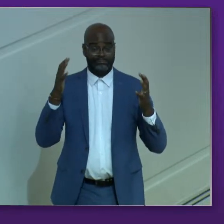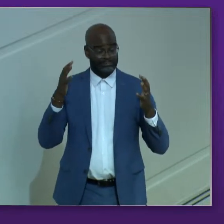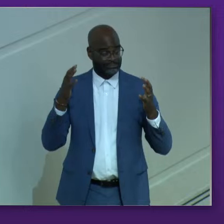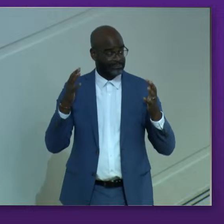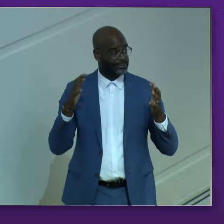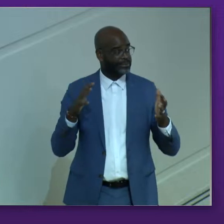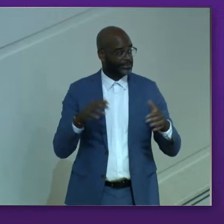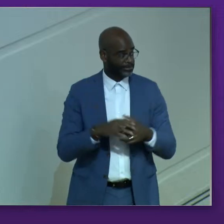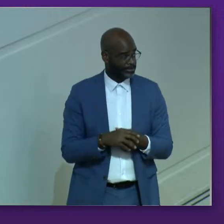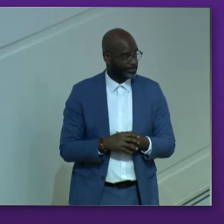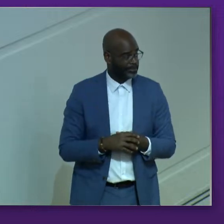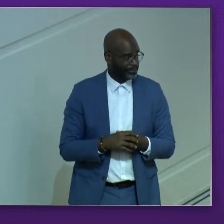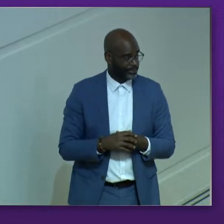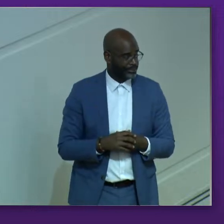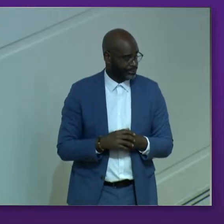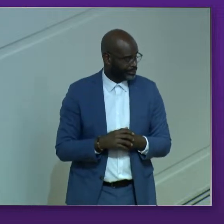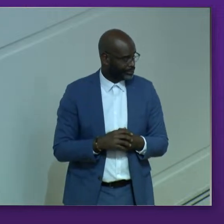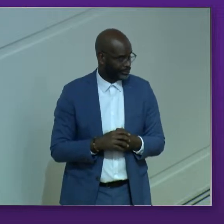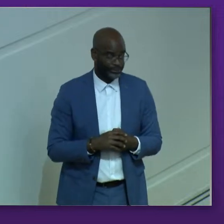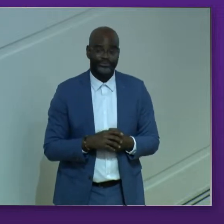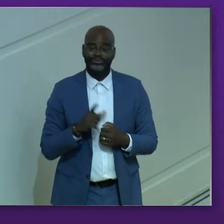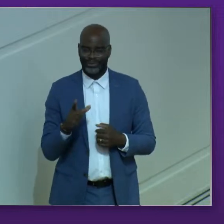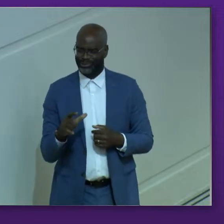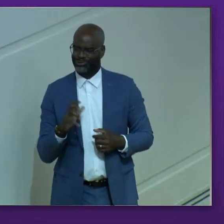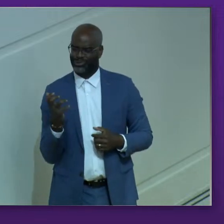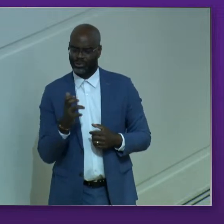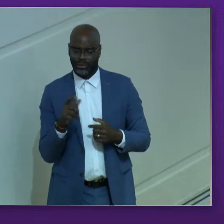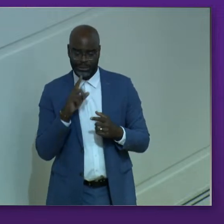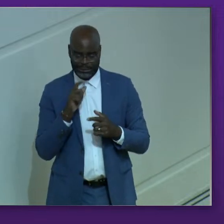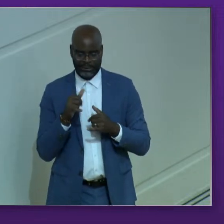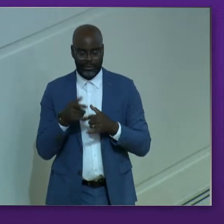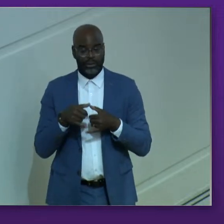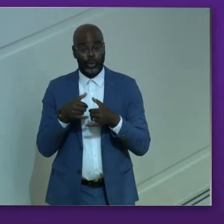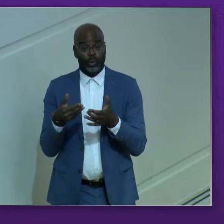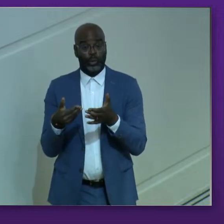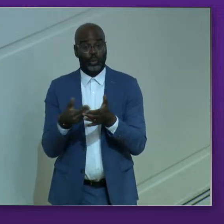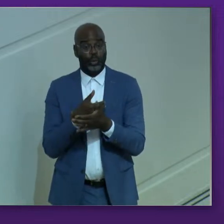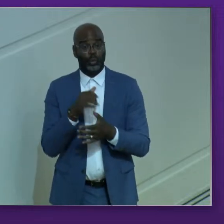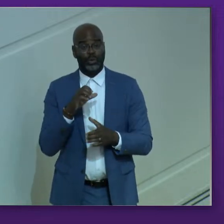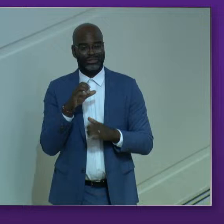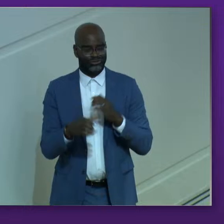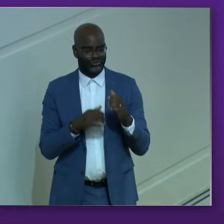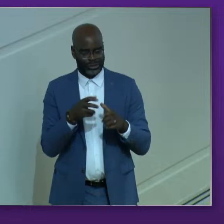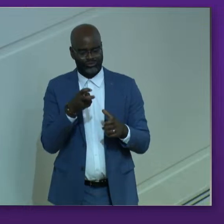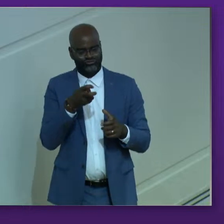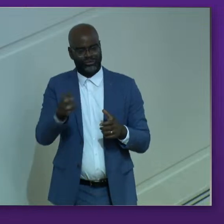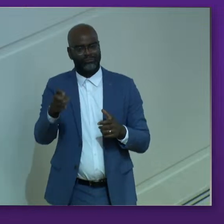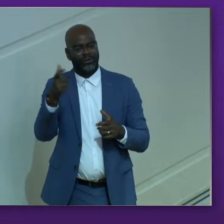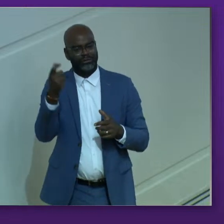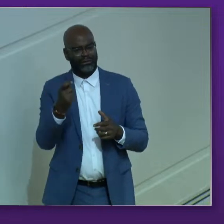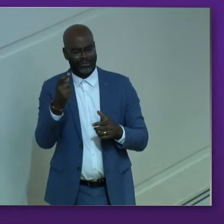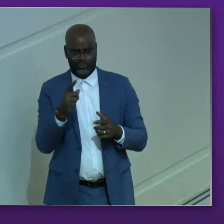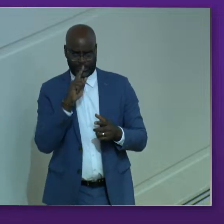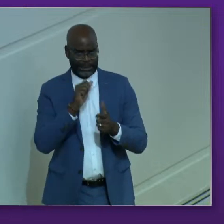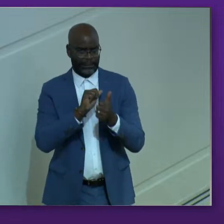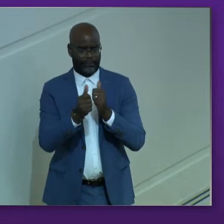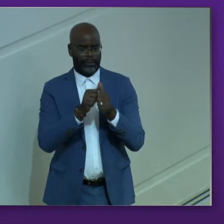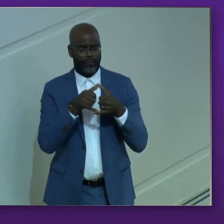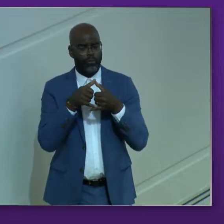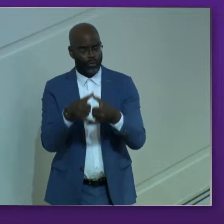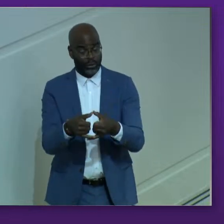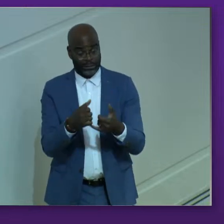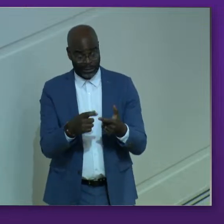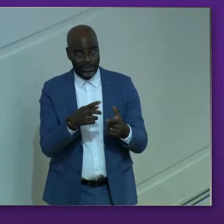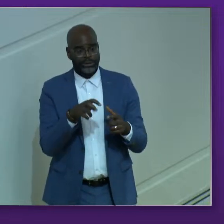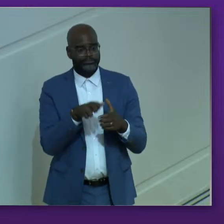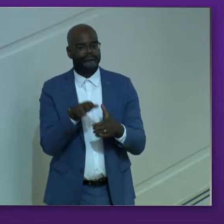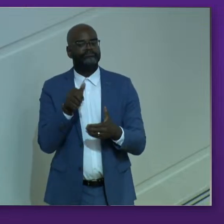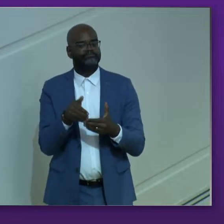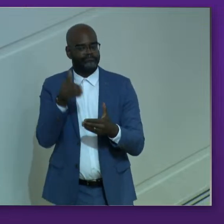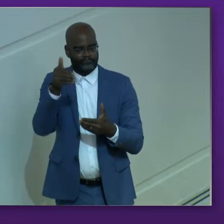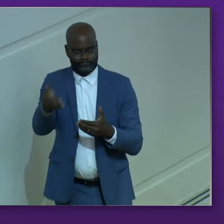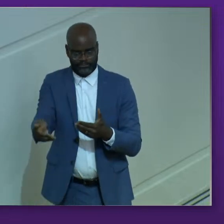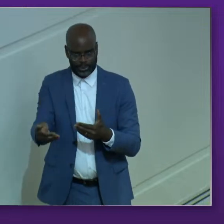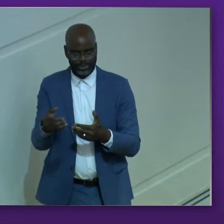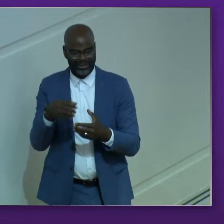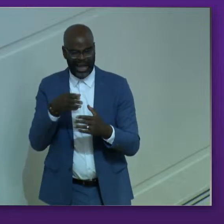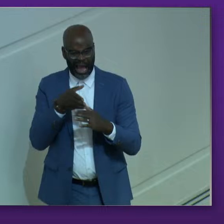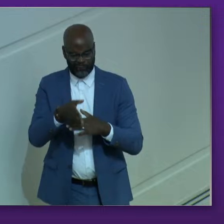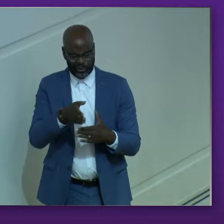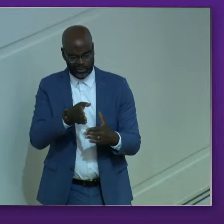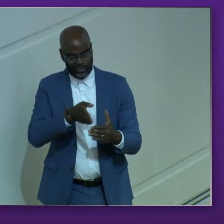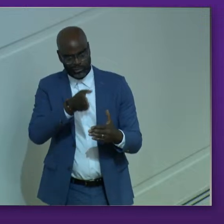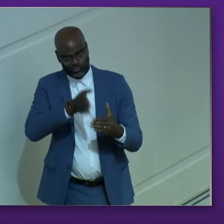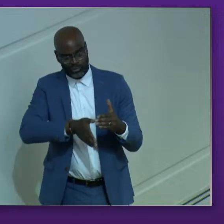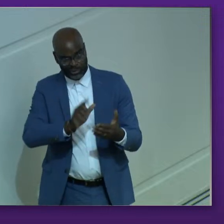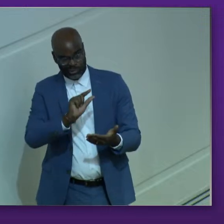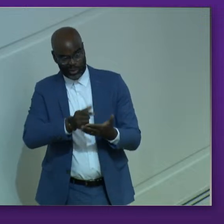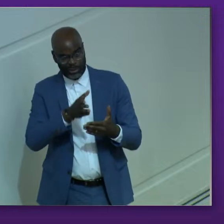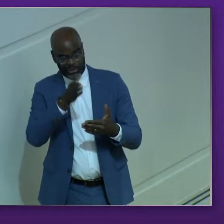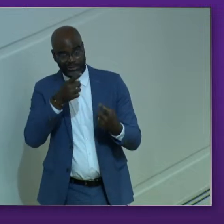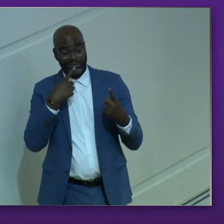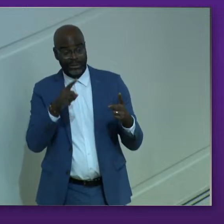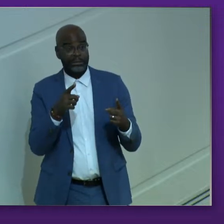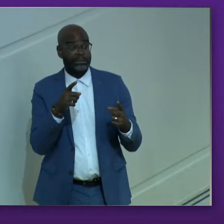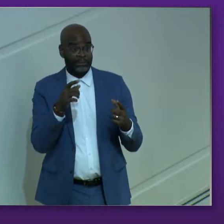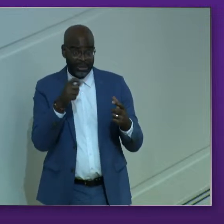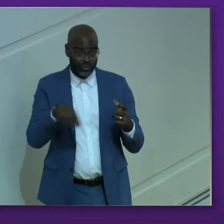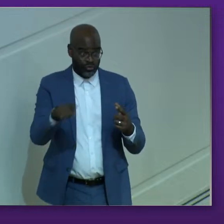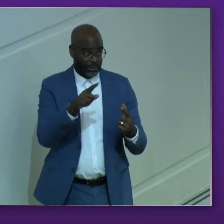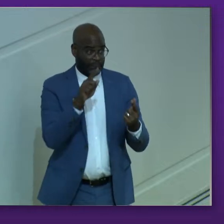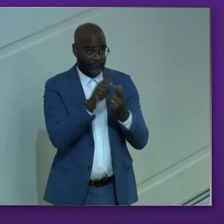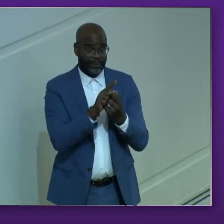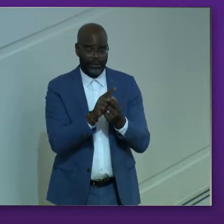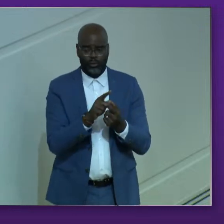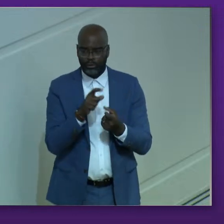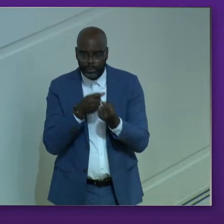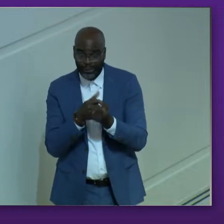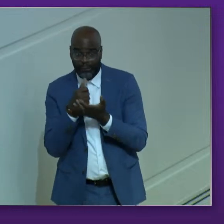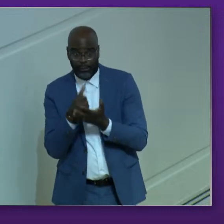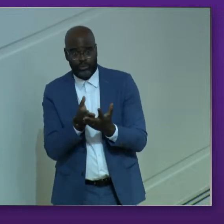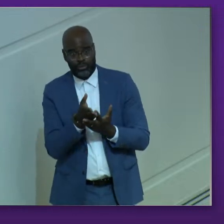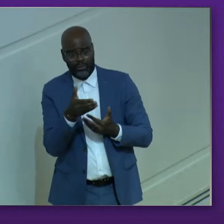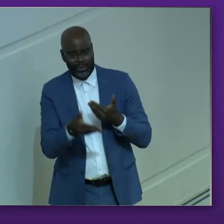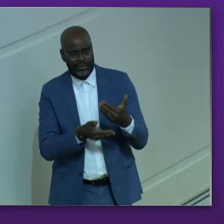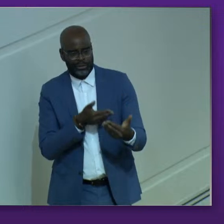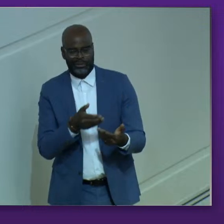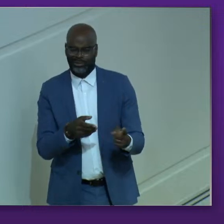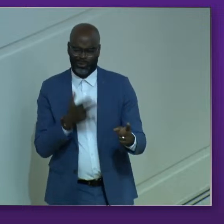NATIONWIDE. TO BE SELECTED ON